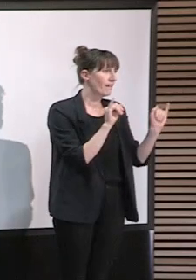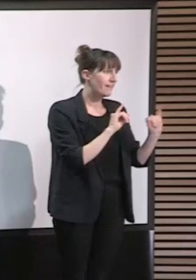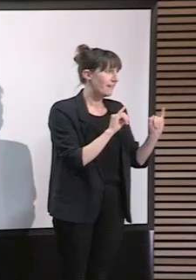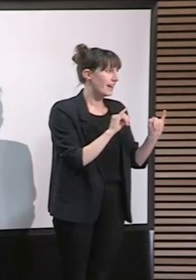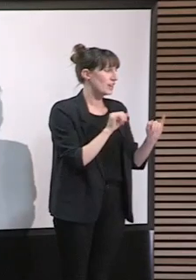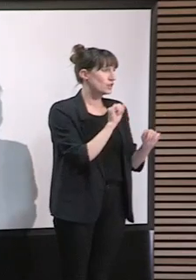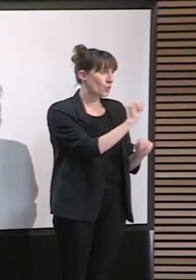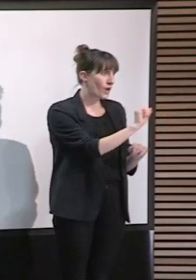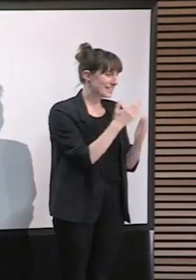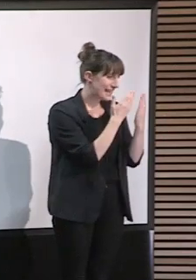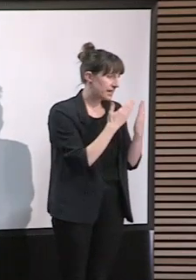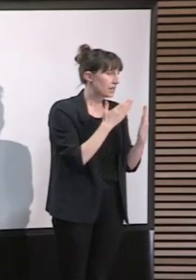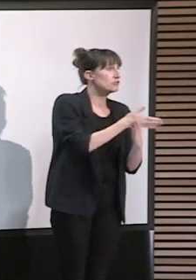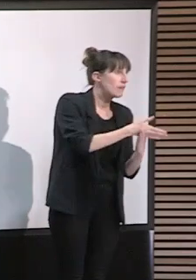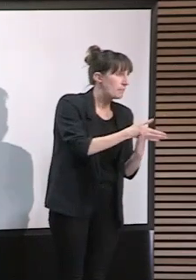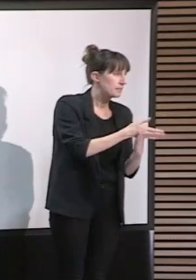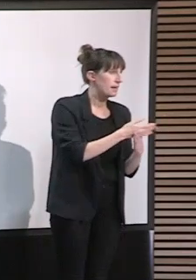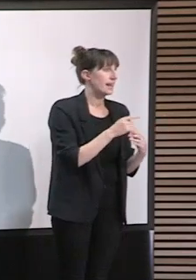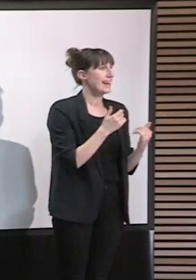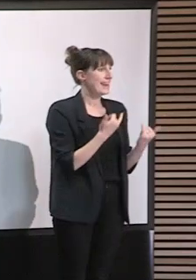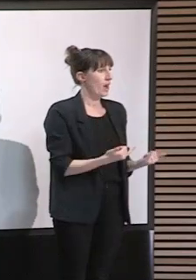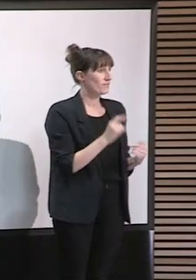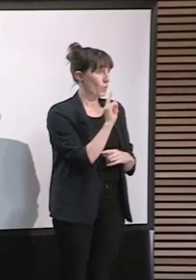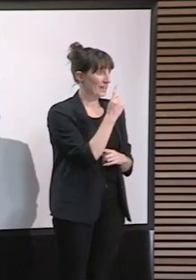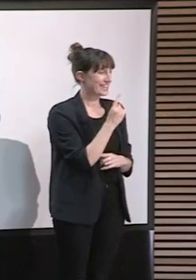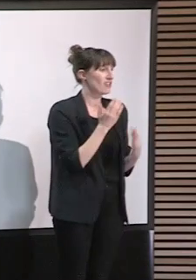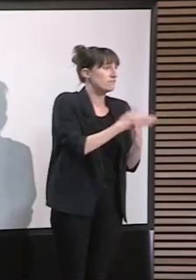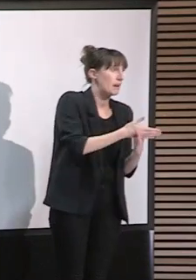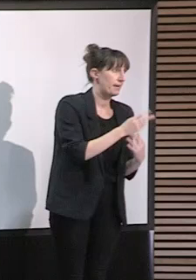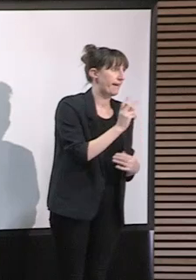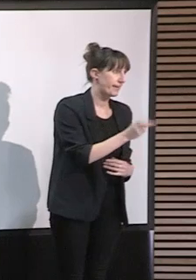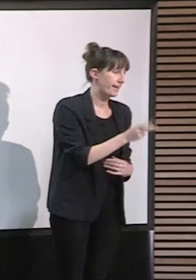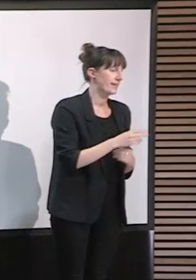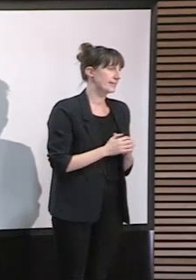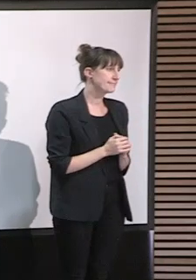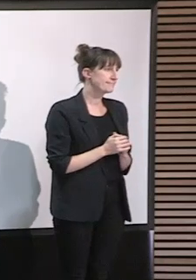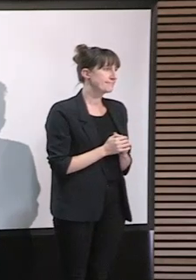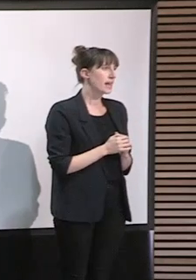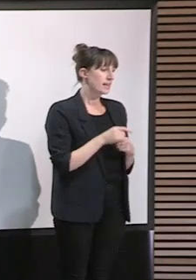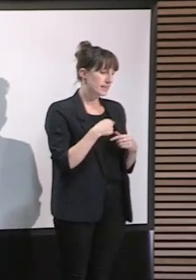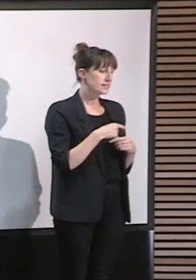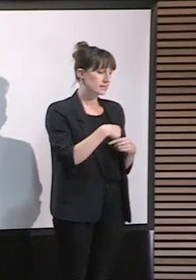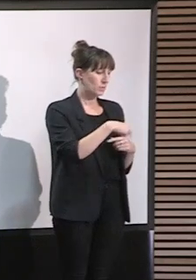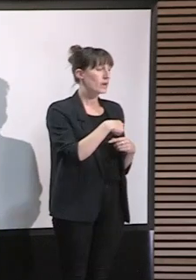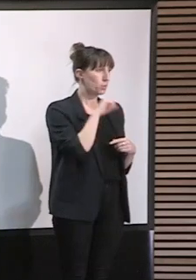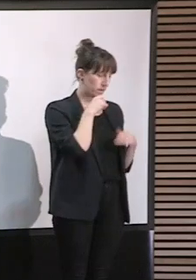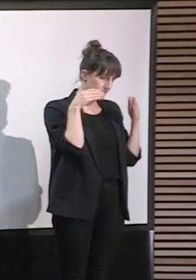acknowledge they've had a very difficult year in terms of their NCA being disrupted not once but twice in the case of